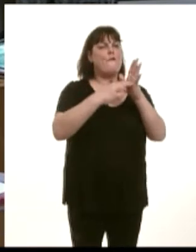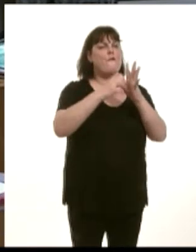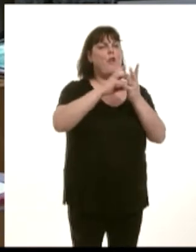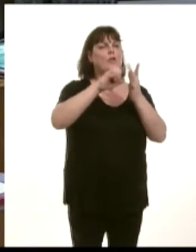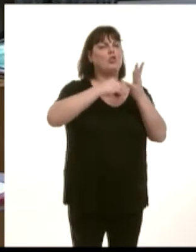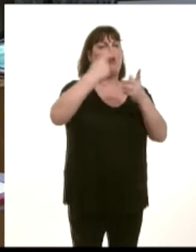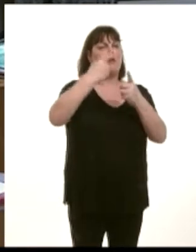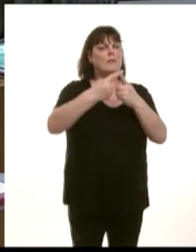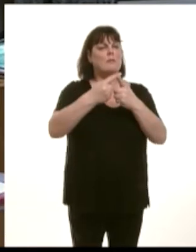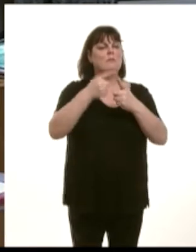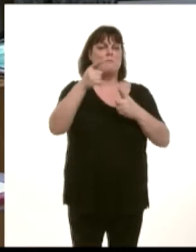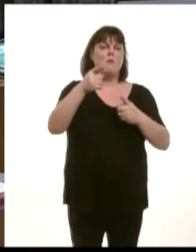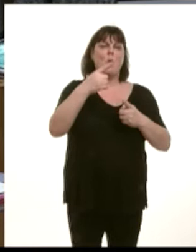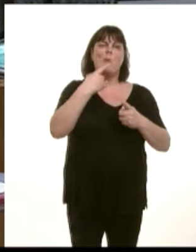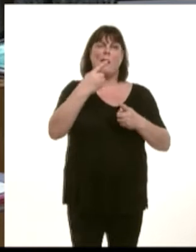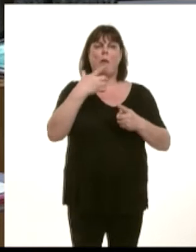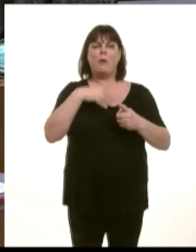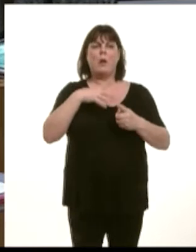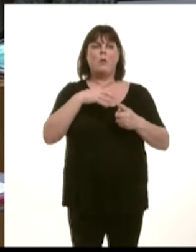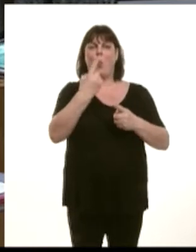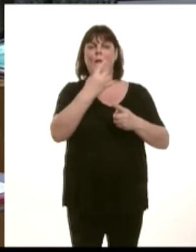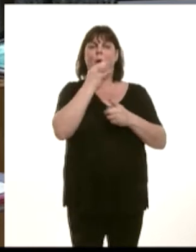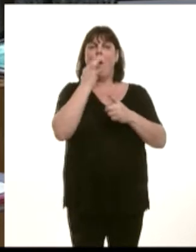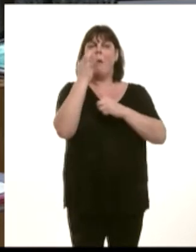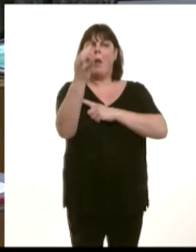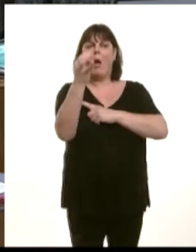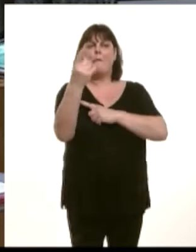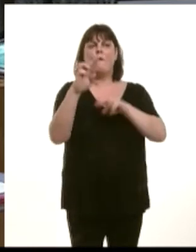Things have improved over the years.